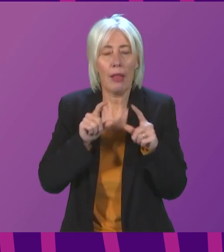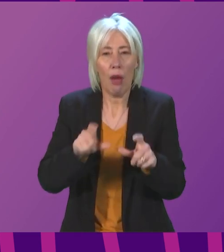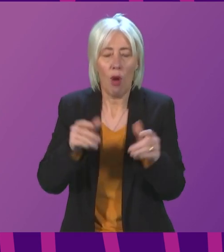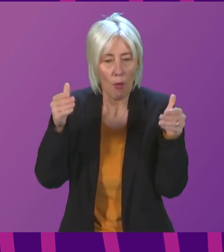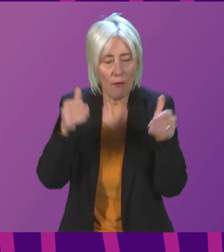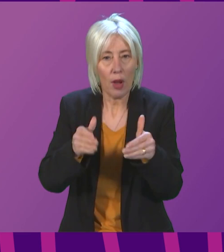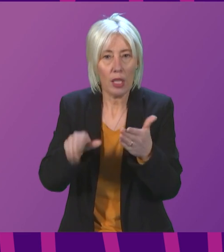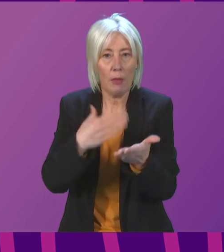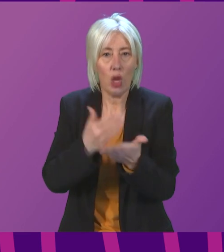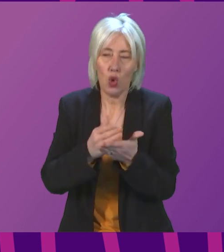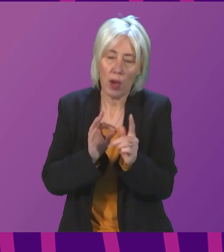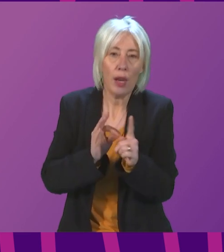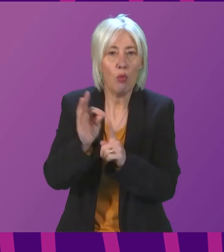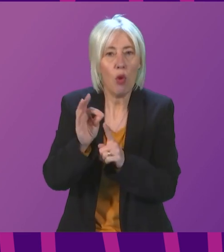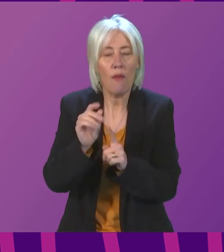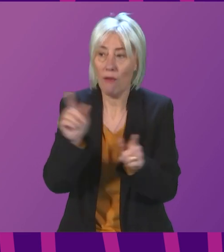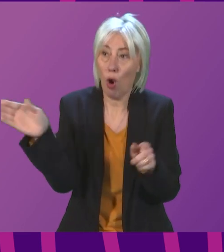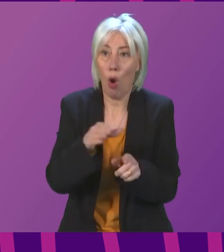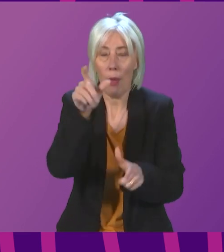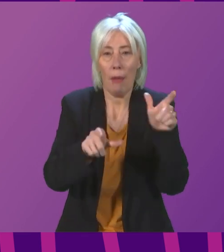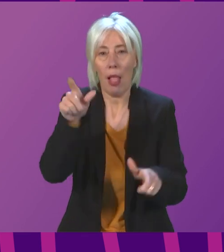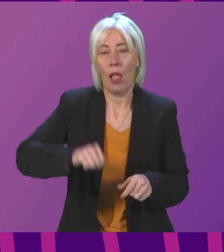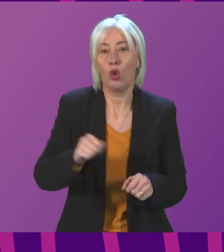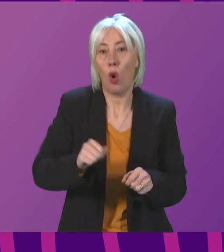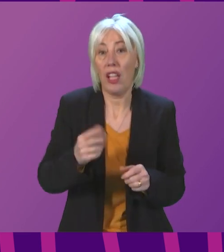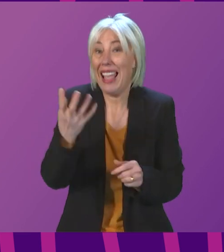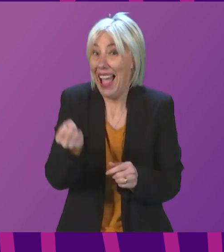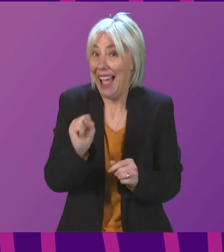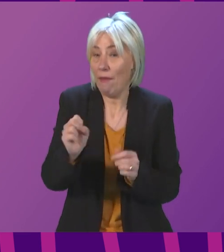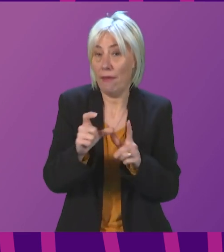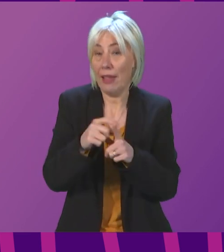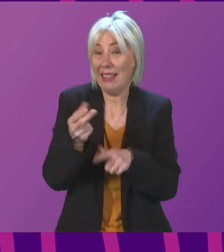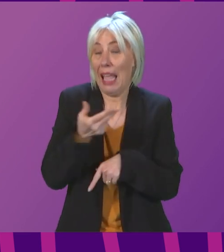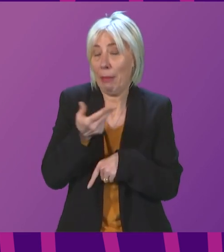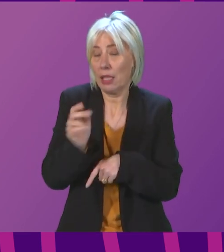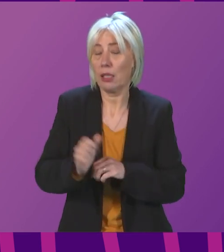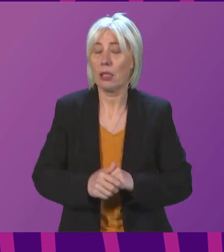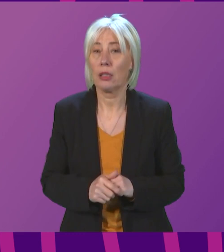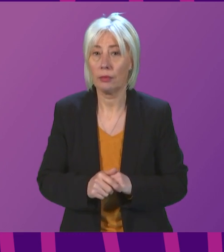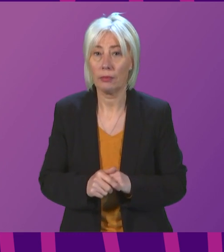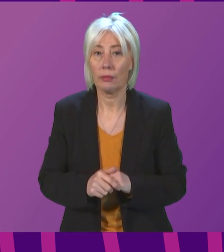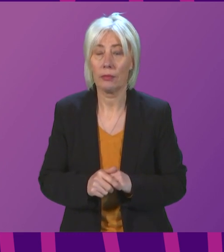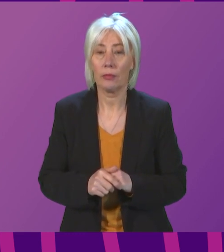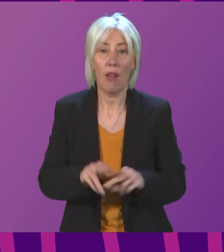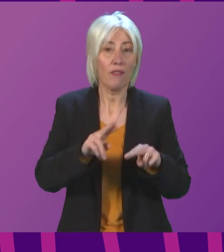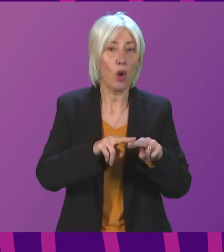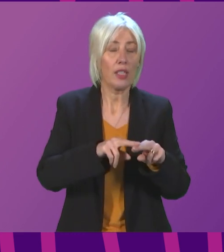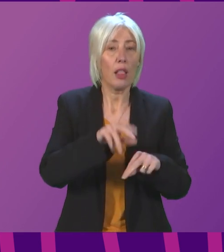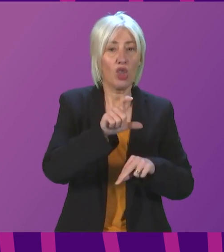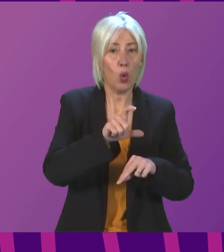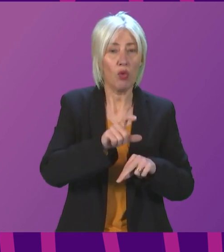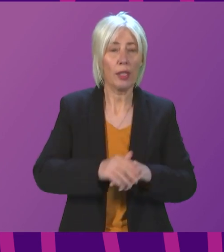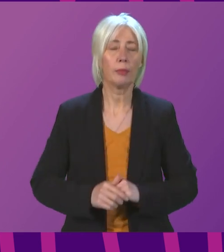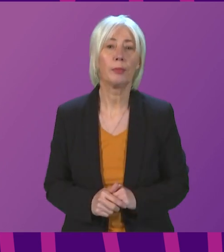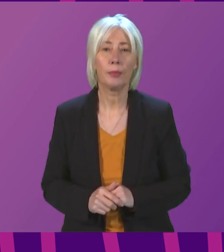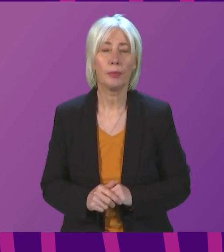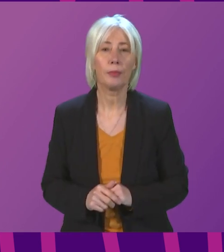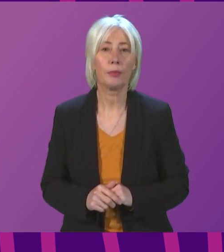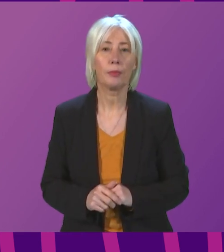making further improvements for the sake of people across Scotland who live with